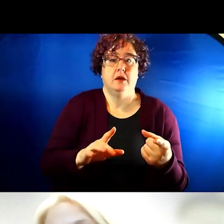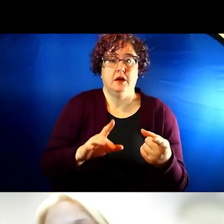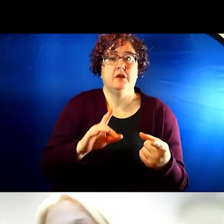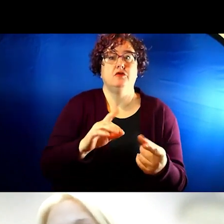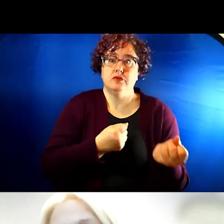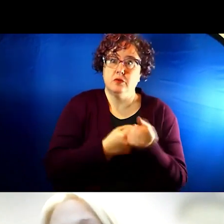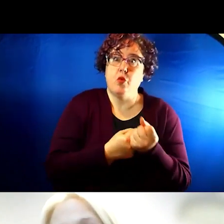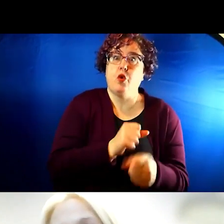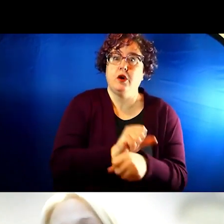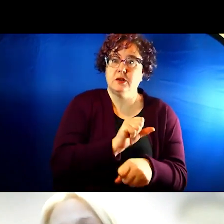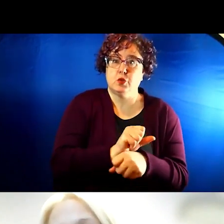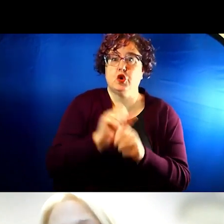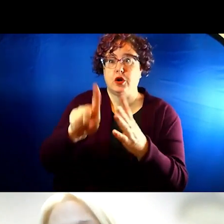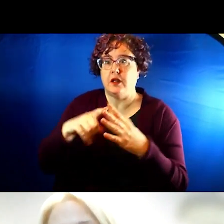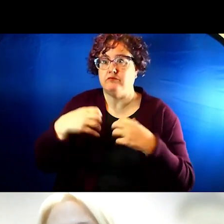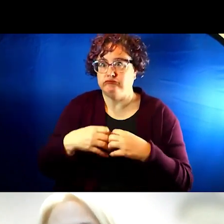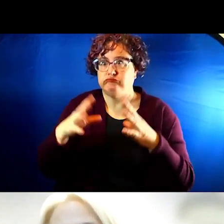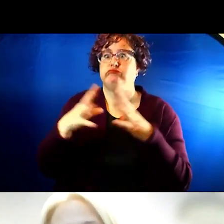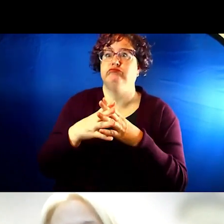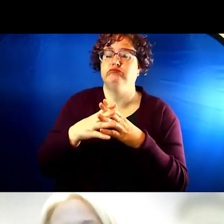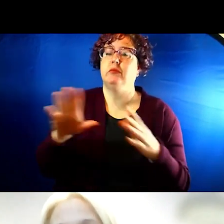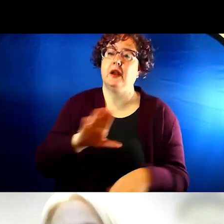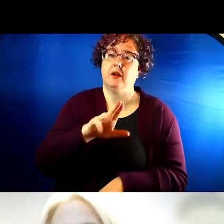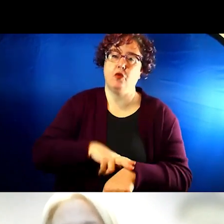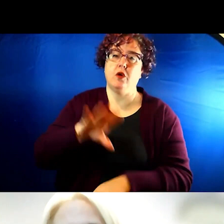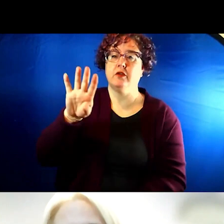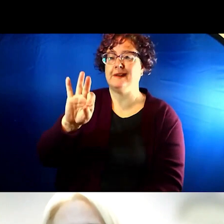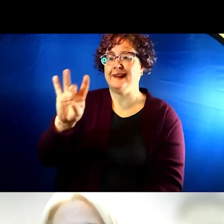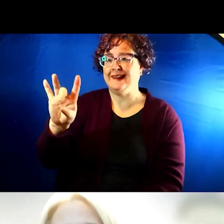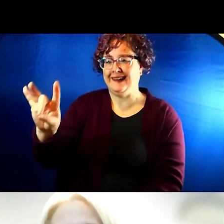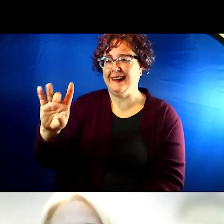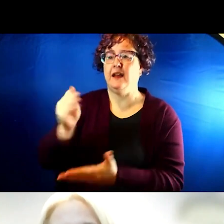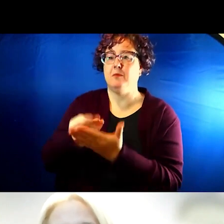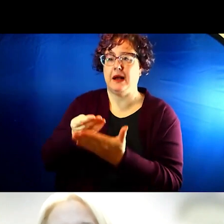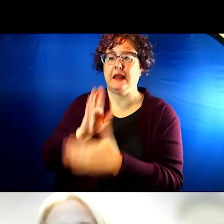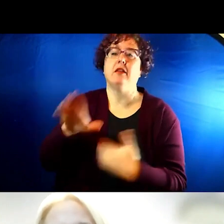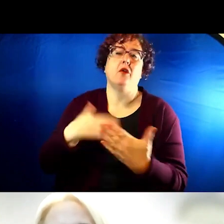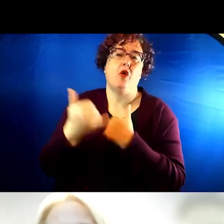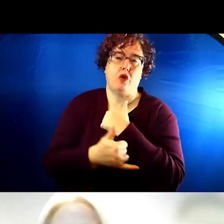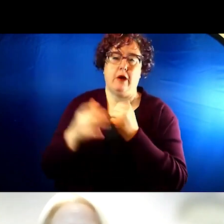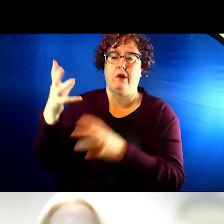TO THE FEDERAL DOLLARS THAT 988 SYSTEMS ARE RECEIVING.